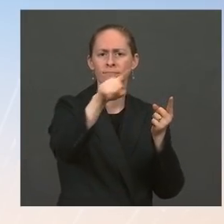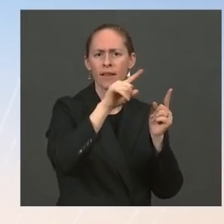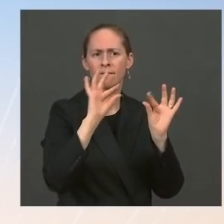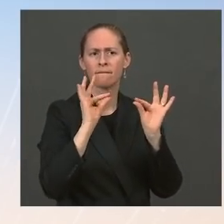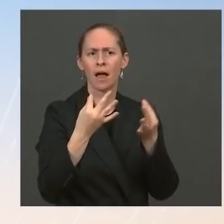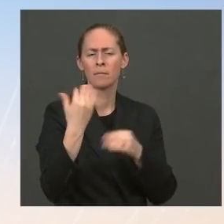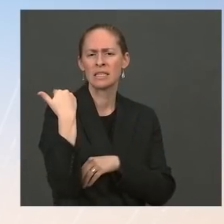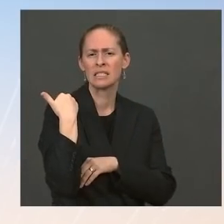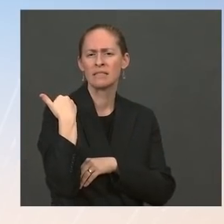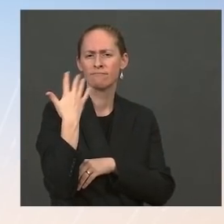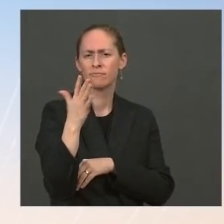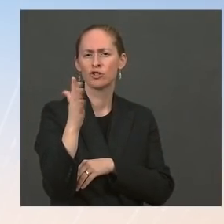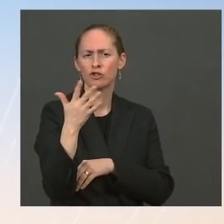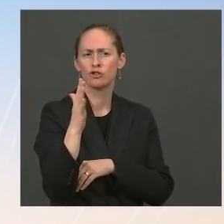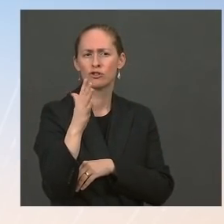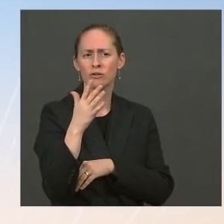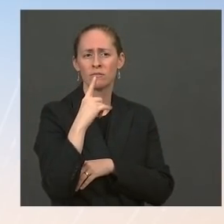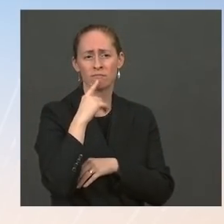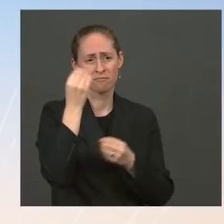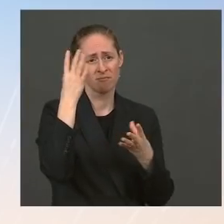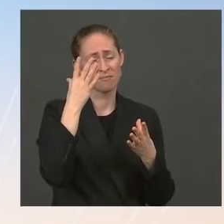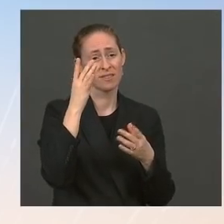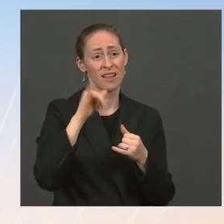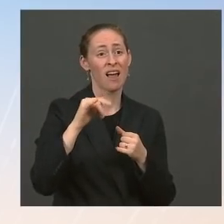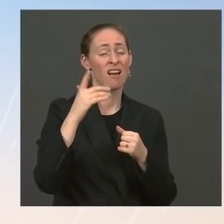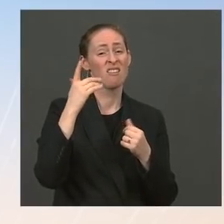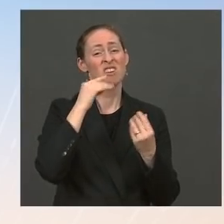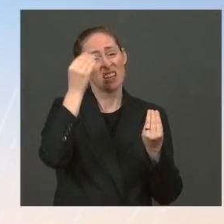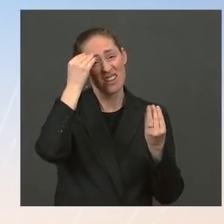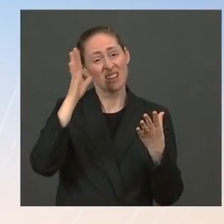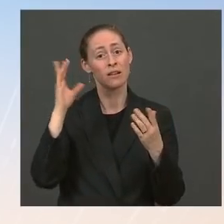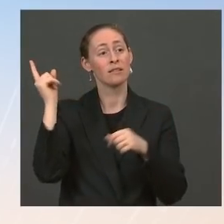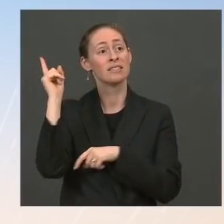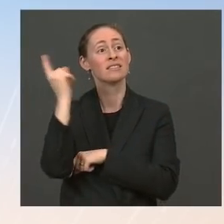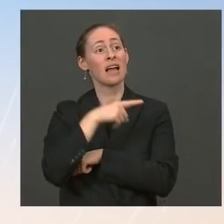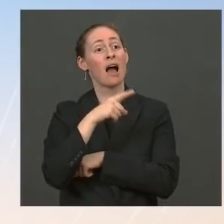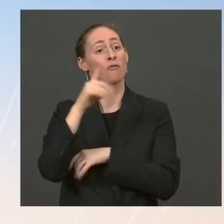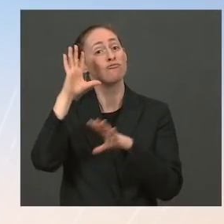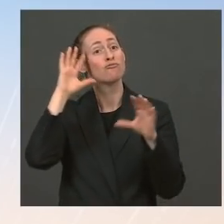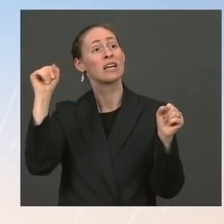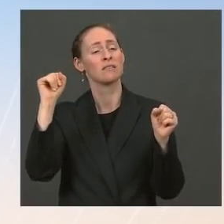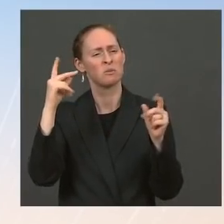was one of the worst days of his presidency, and conveyed to them that he would be open